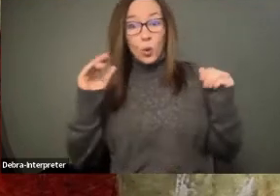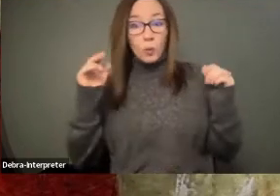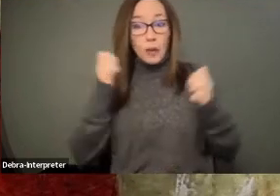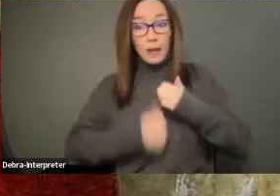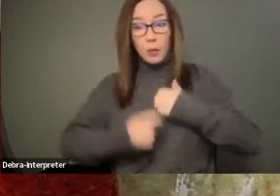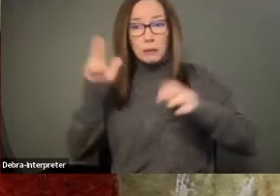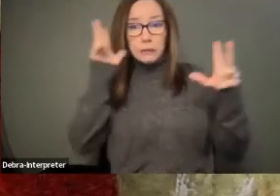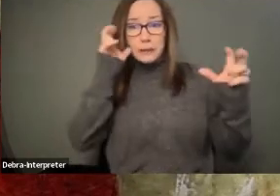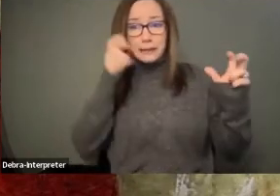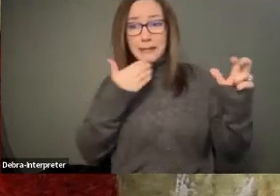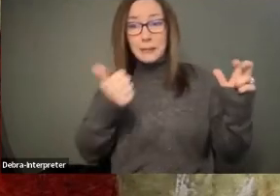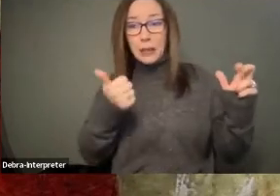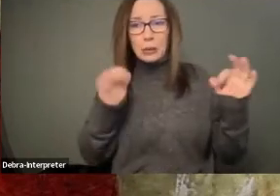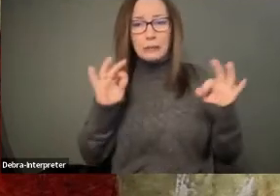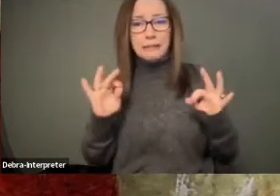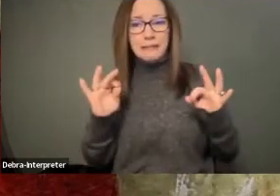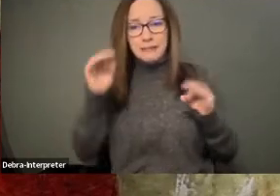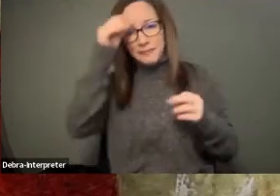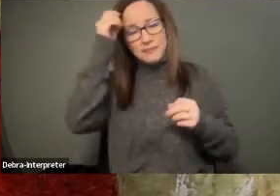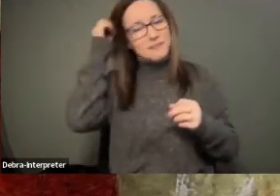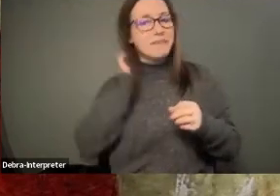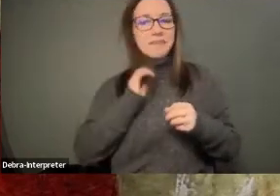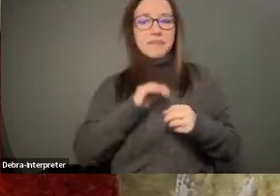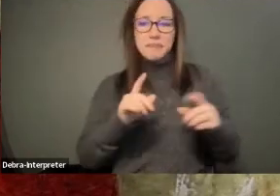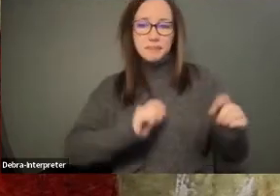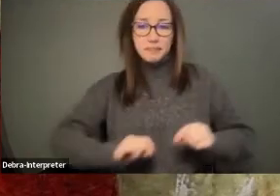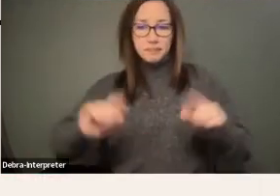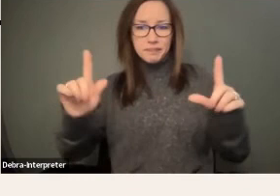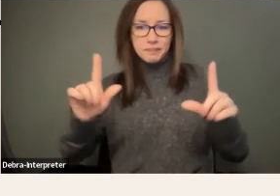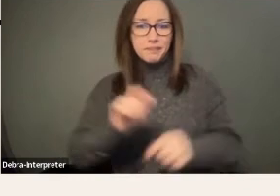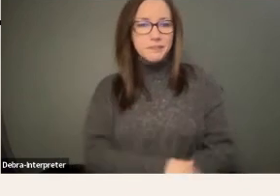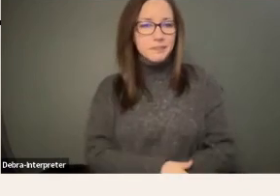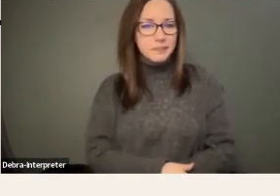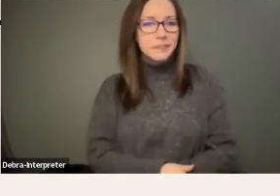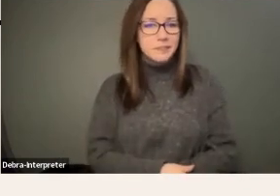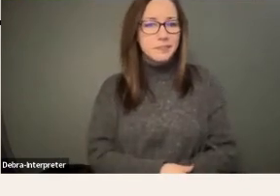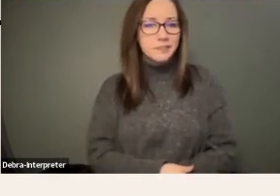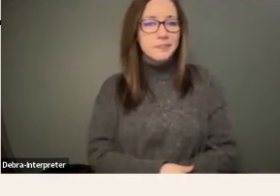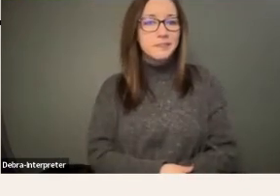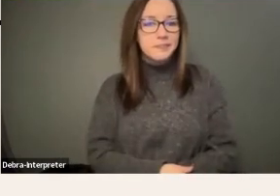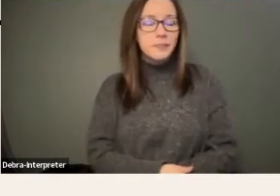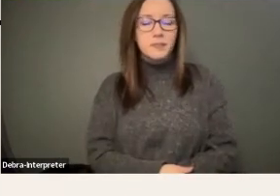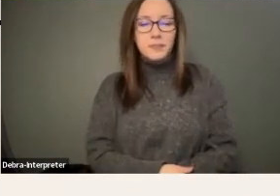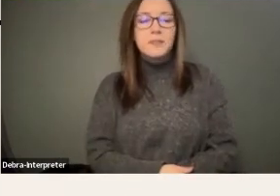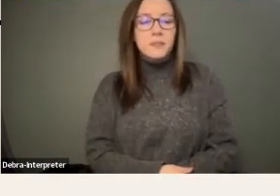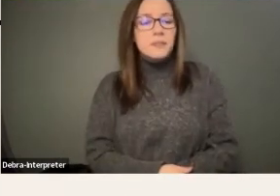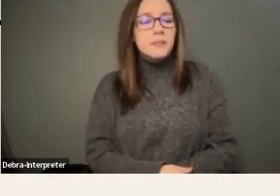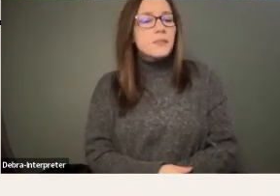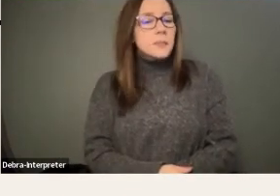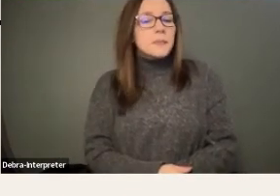I am here. I hope everyone can hear me a little bit better. Next slide.